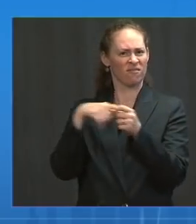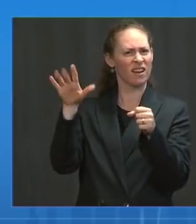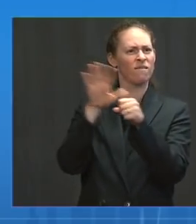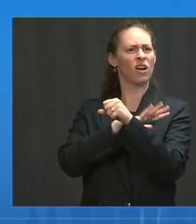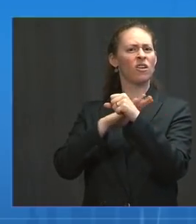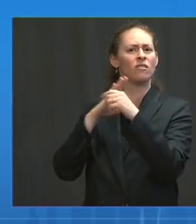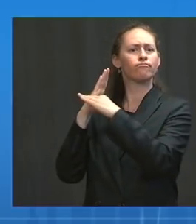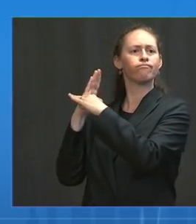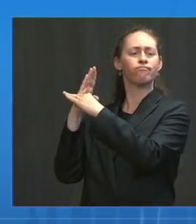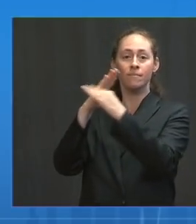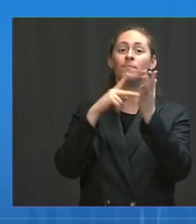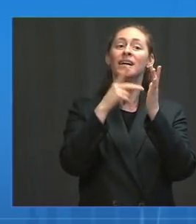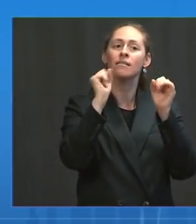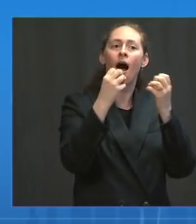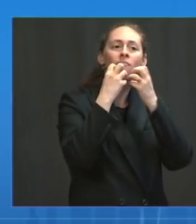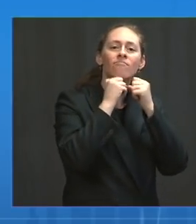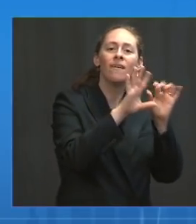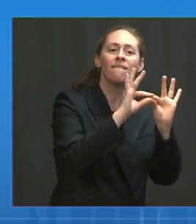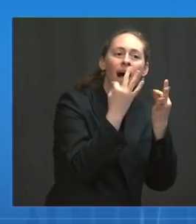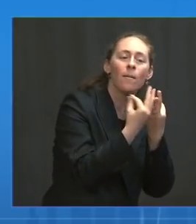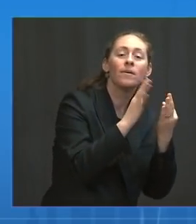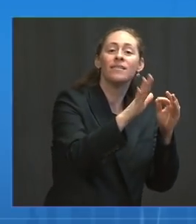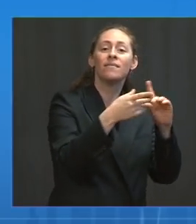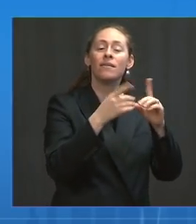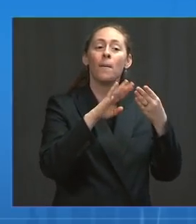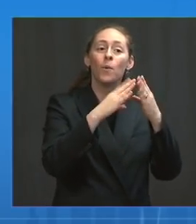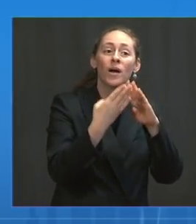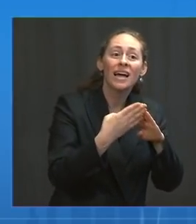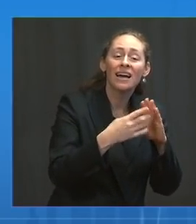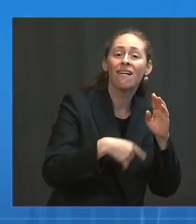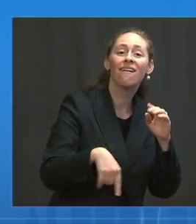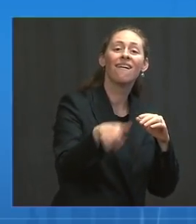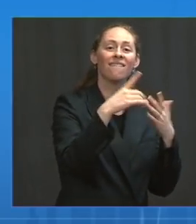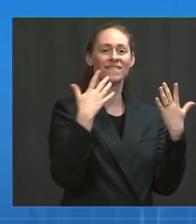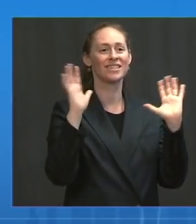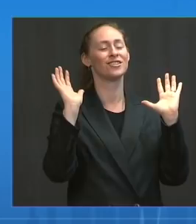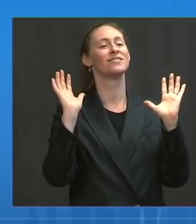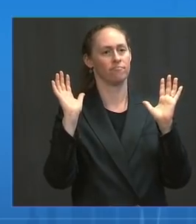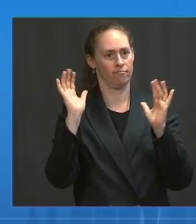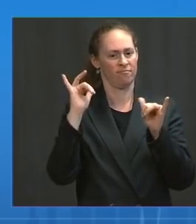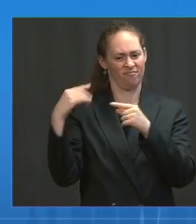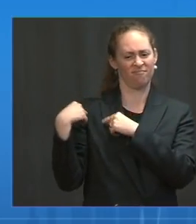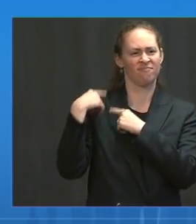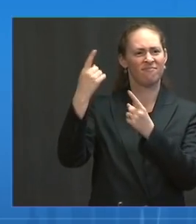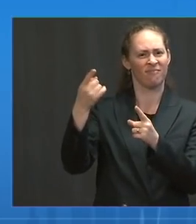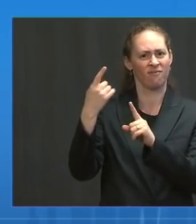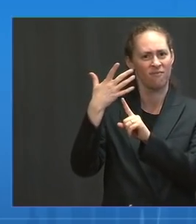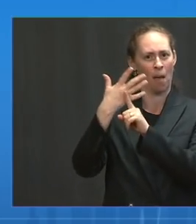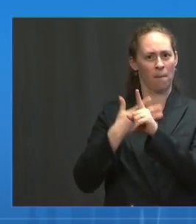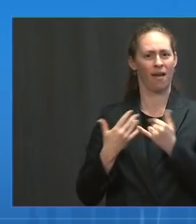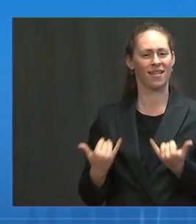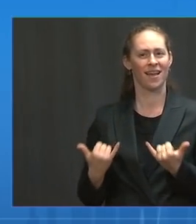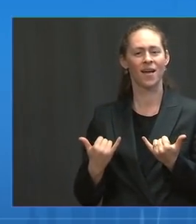and their communities. Already, in just over five months, thanks to our whole of government effort